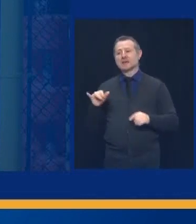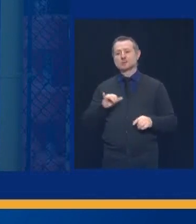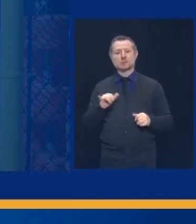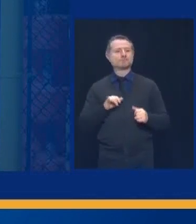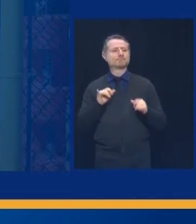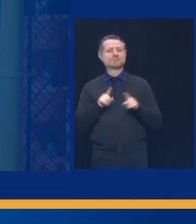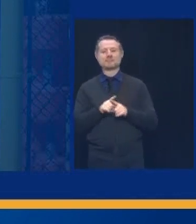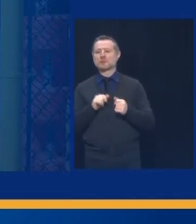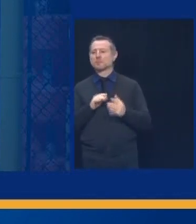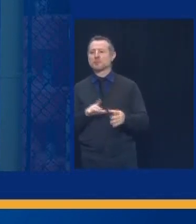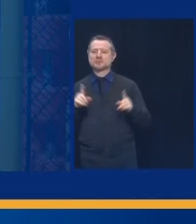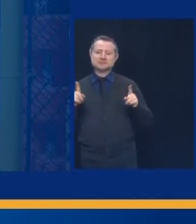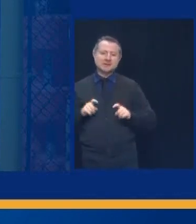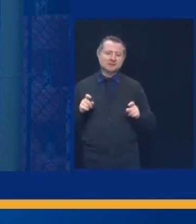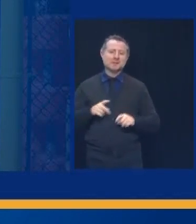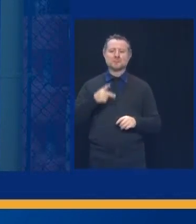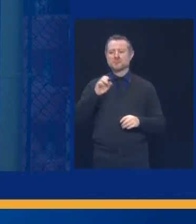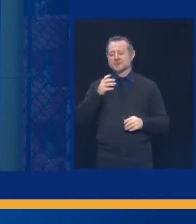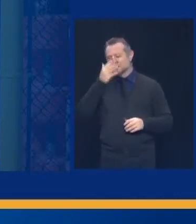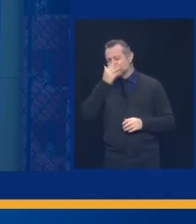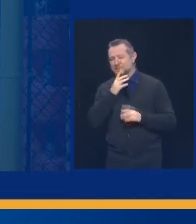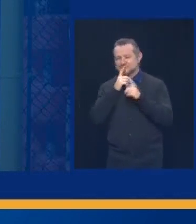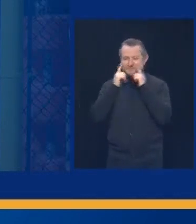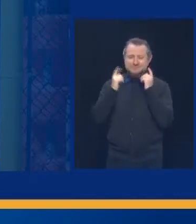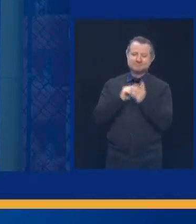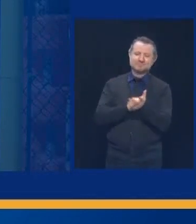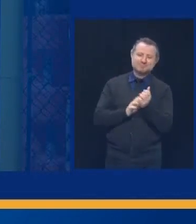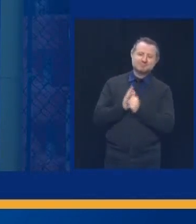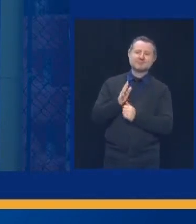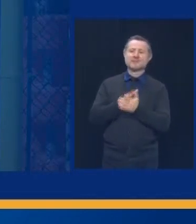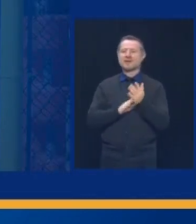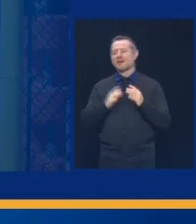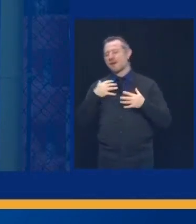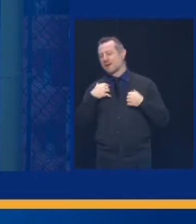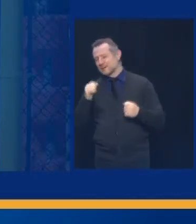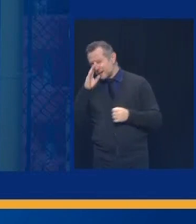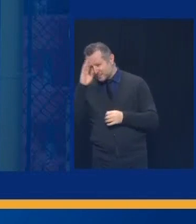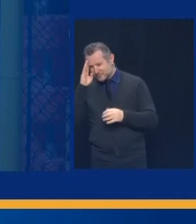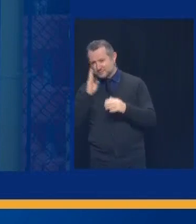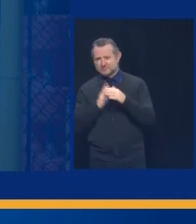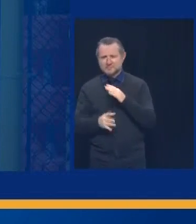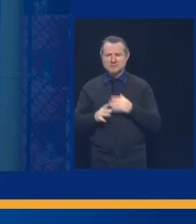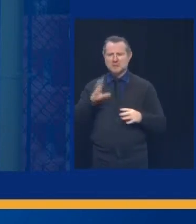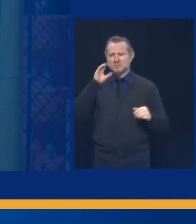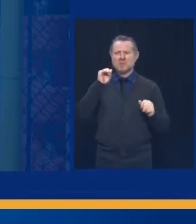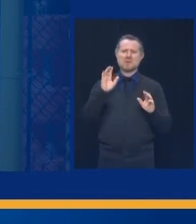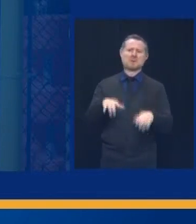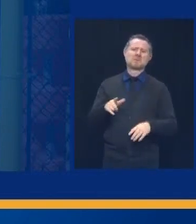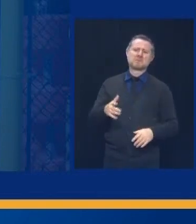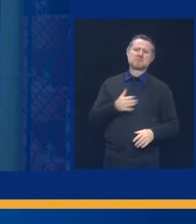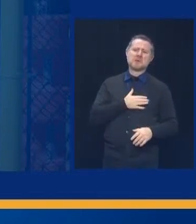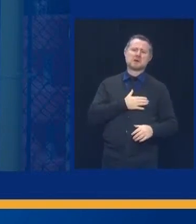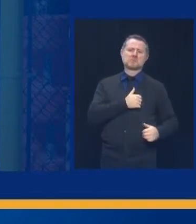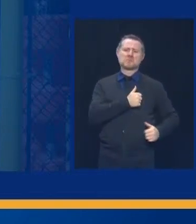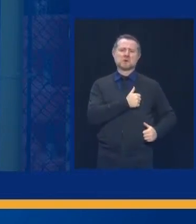IT IS A MASSIVE UNDERTAKING. AND THE FEDERAL GOVERNMENT IS APPROACHING IT THE SAME WAY THEY